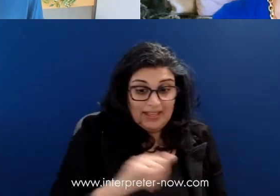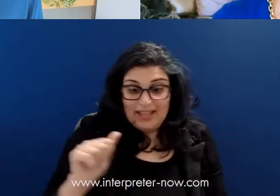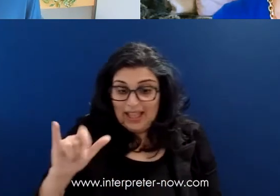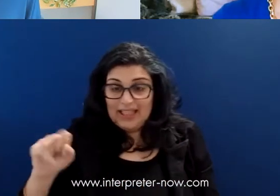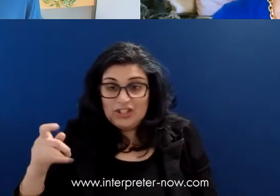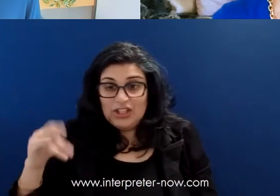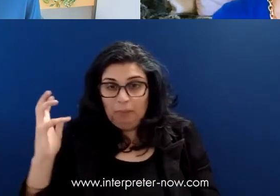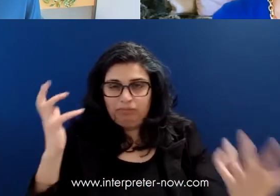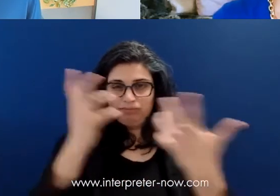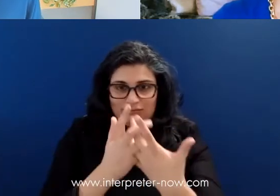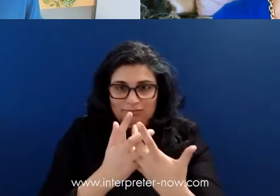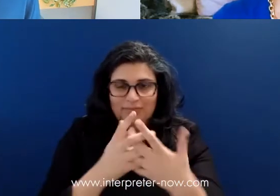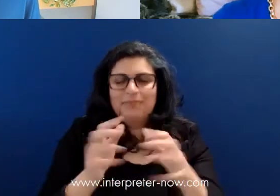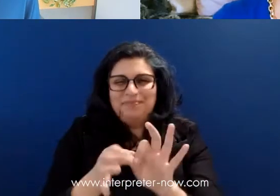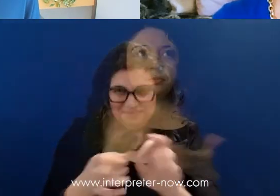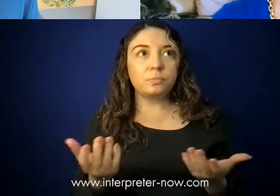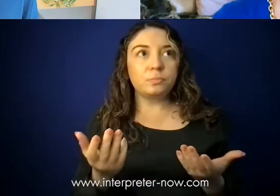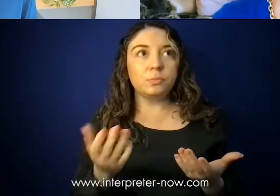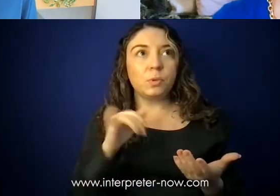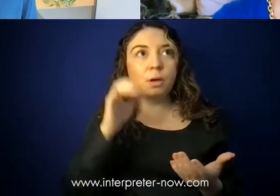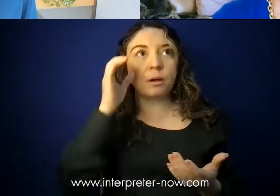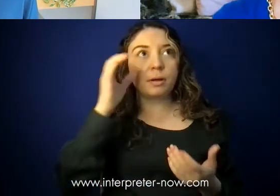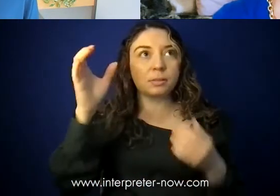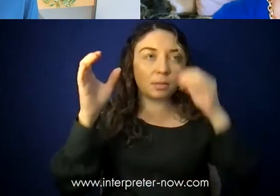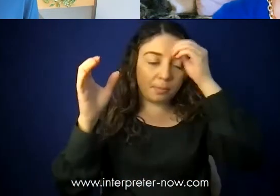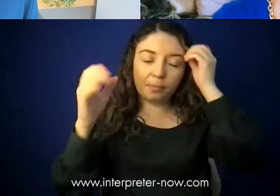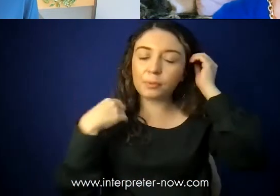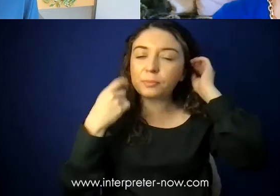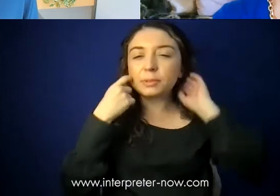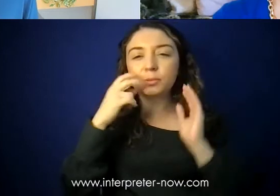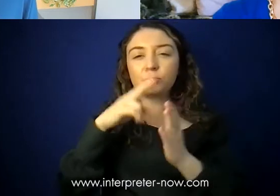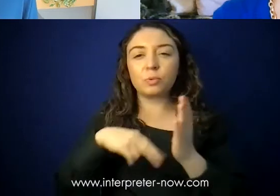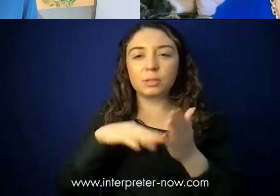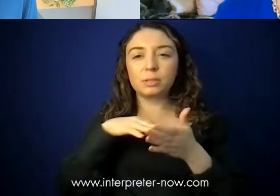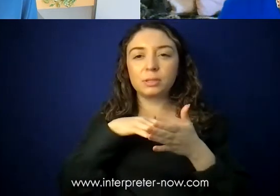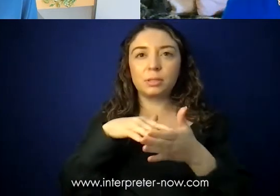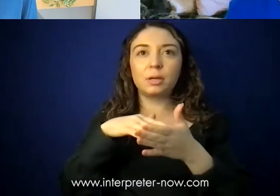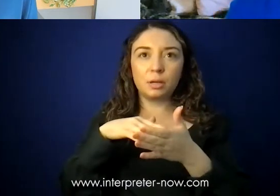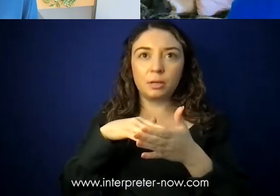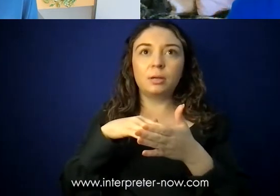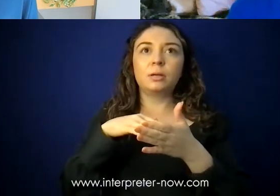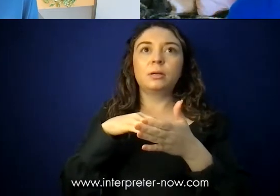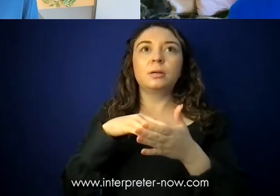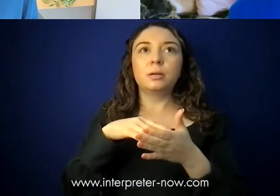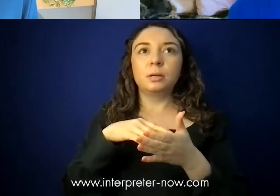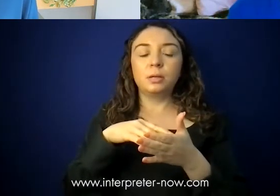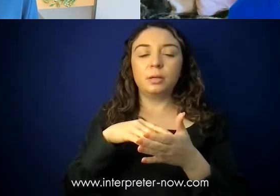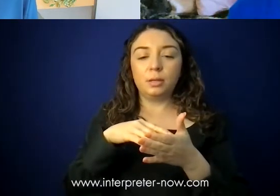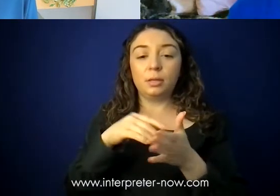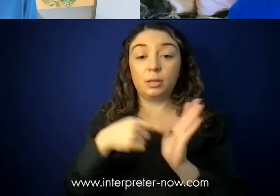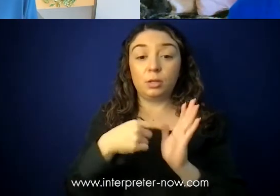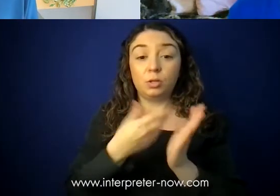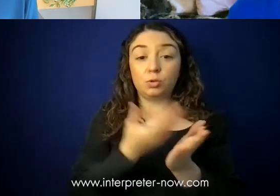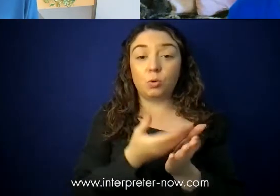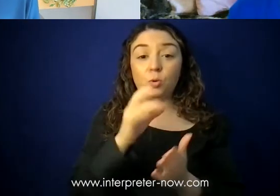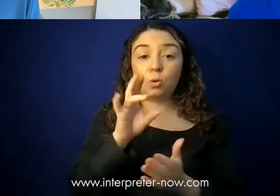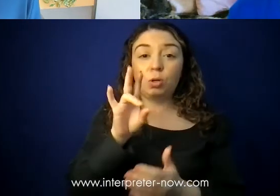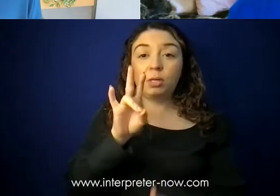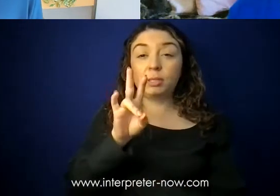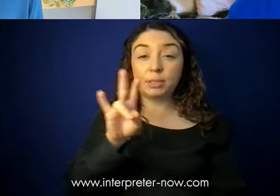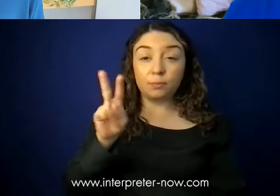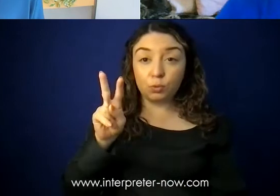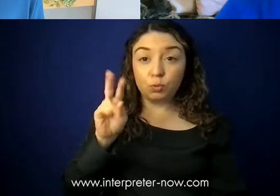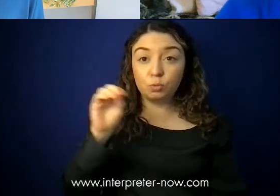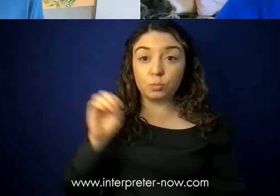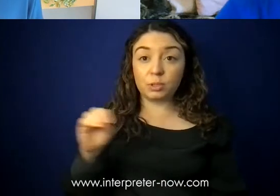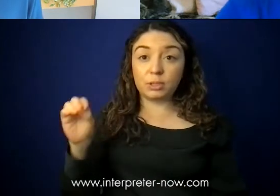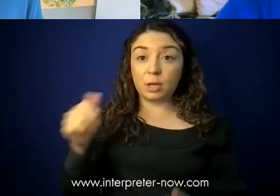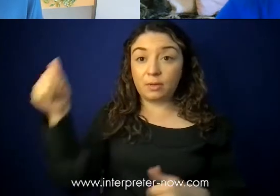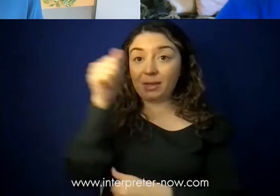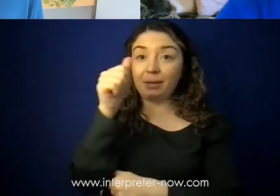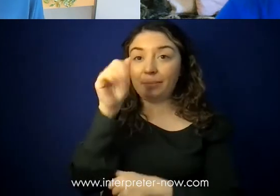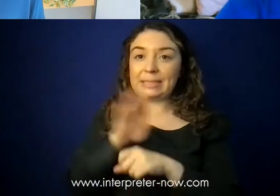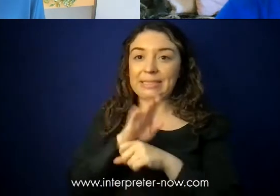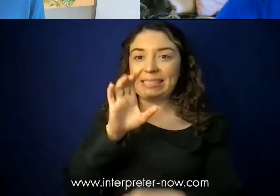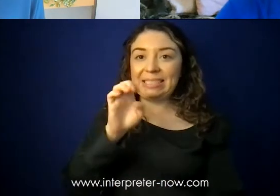I read a study that showed that 72% of CEOs say that the current state of allyship